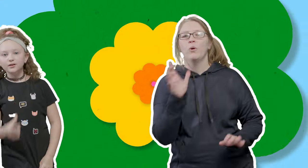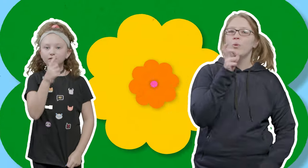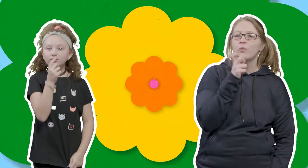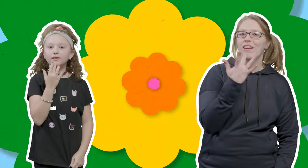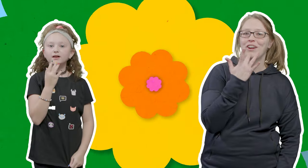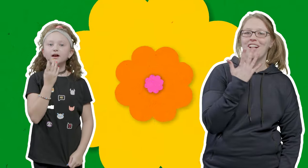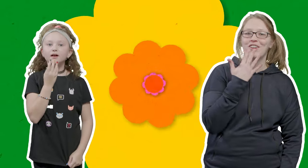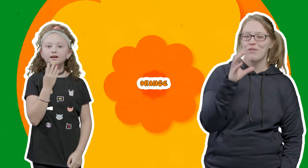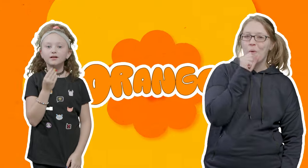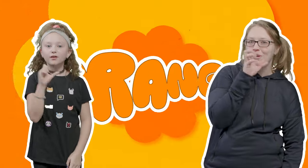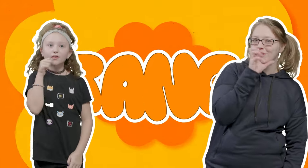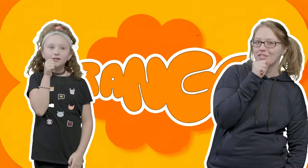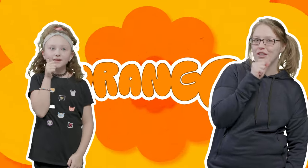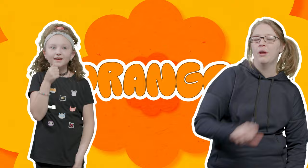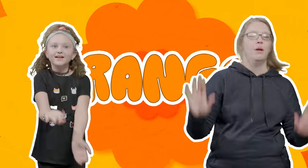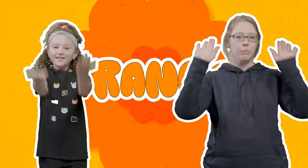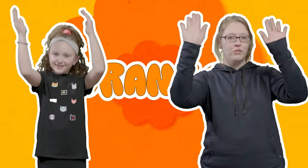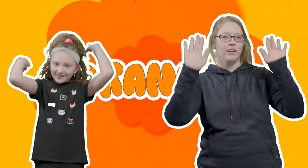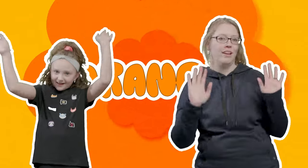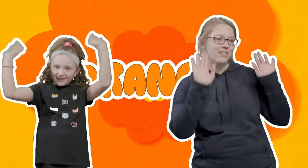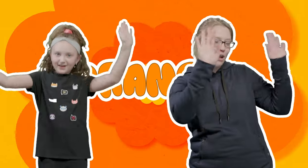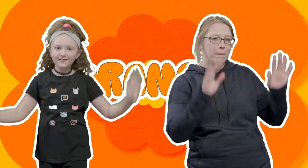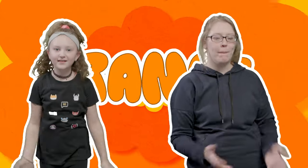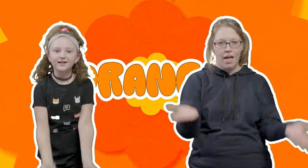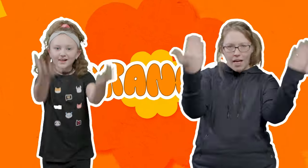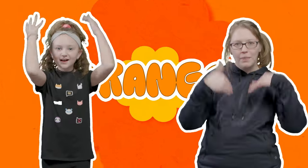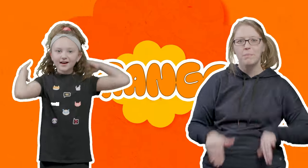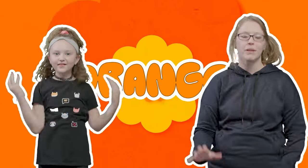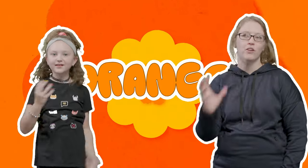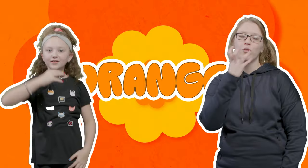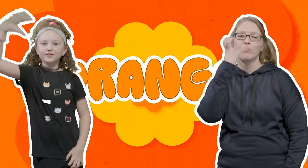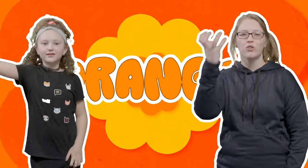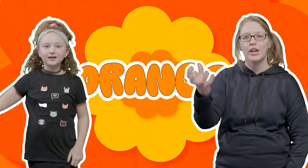Who's favorite color is orange? Now put your hands up and let me hear you scream